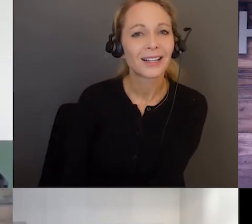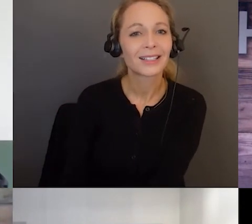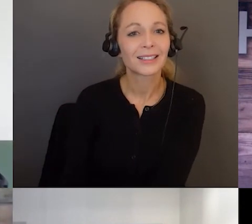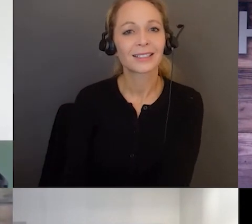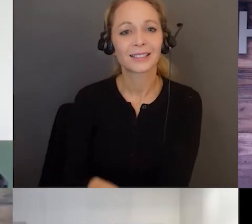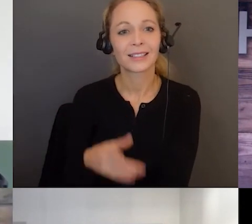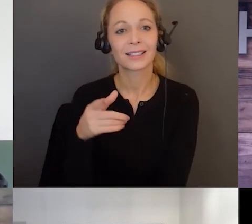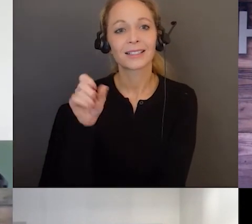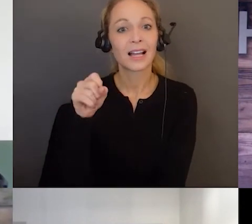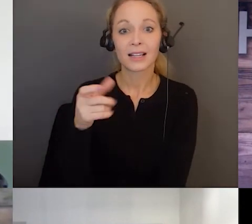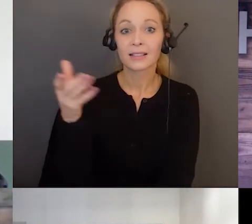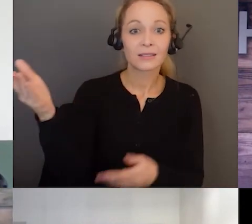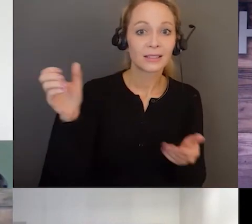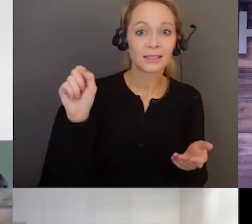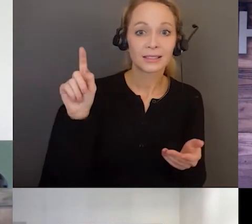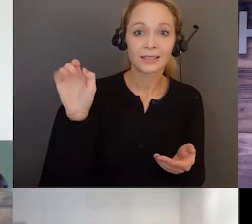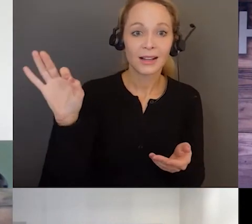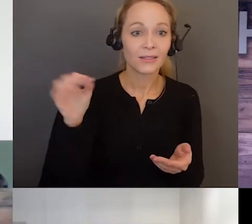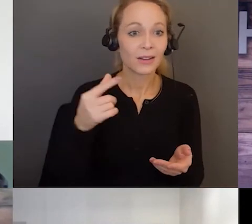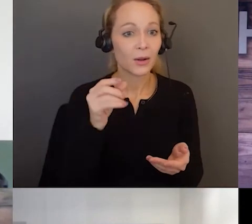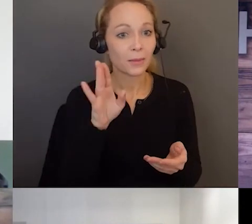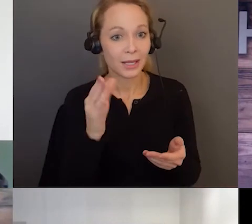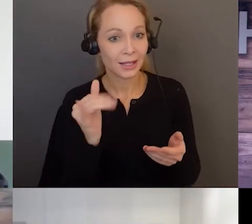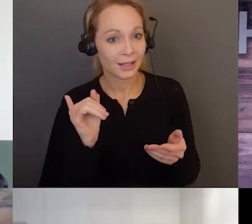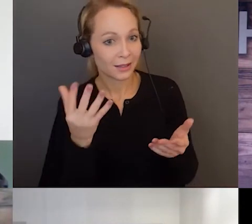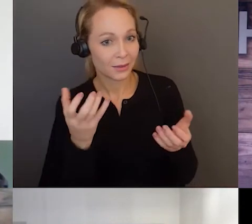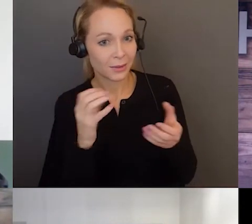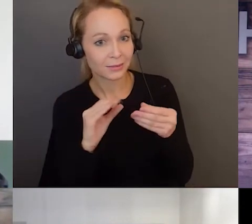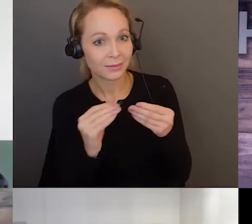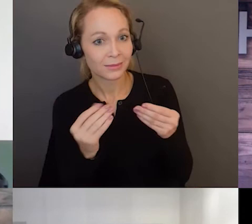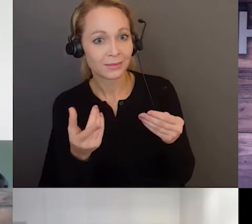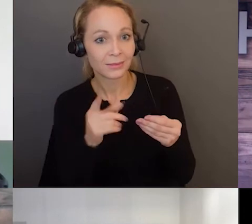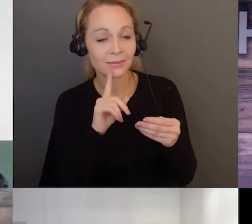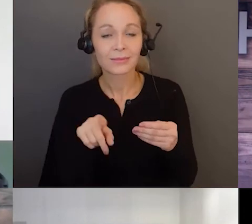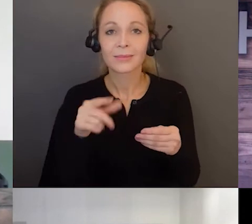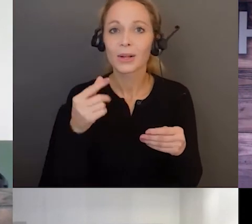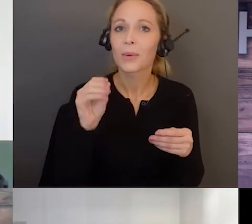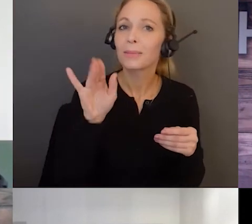STEF OR GOBI, ONE OF YOU WANT TO TAKE THIS?